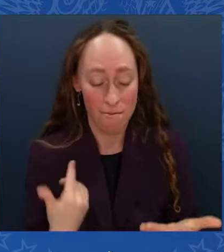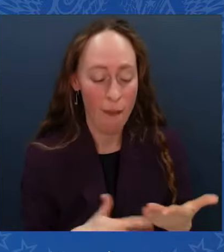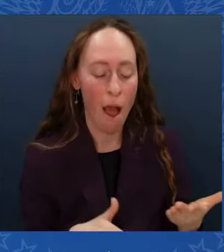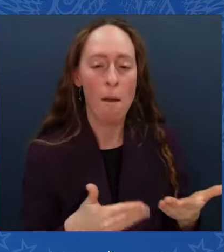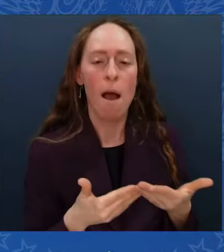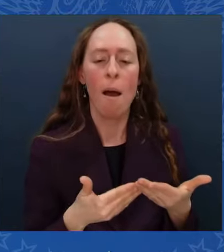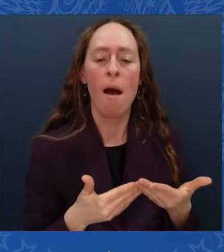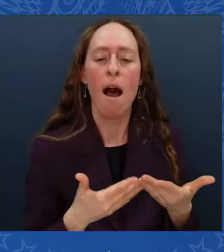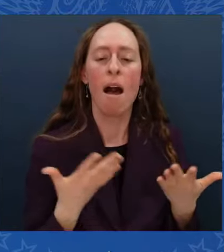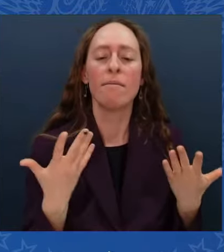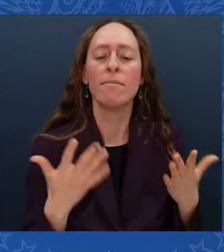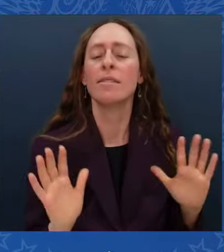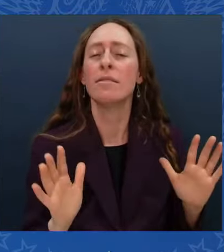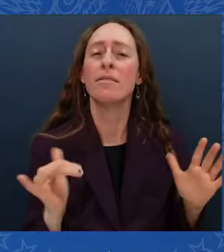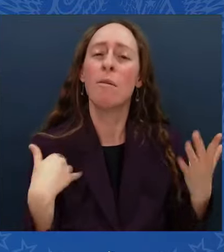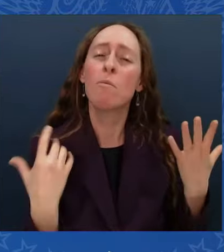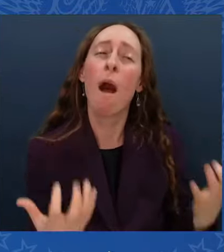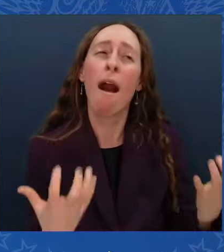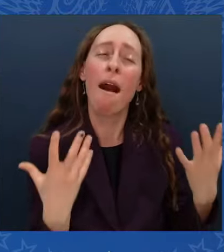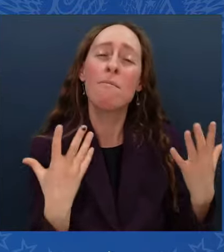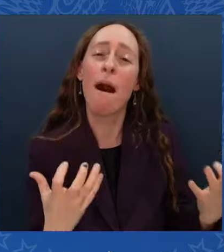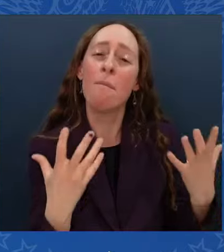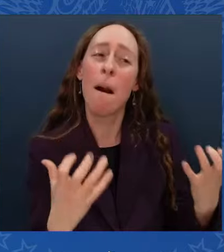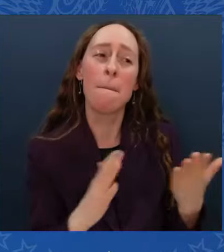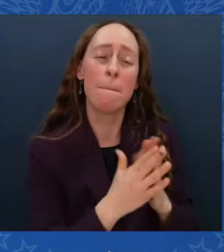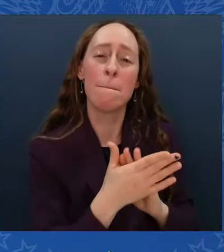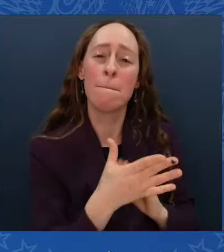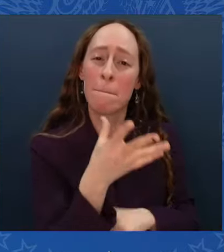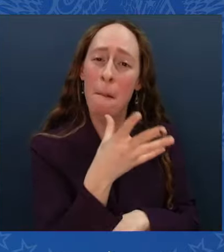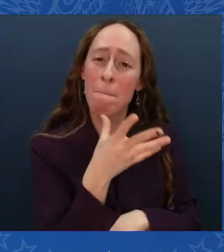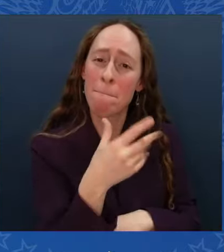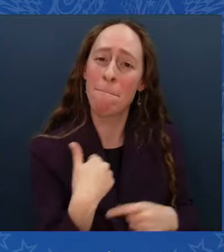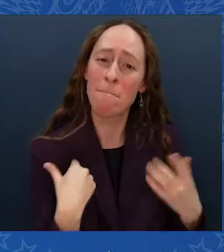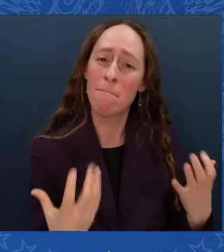because President Biden has the back of hard working Americans,